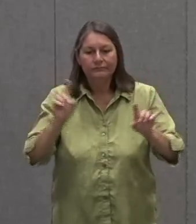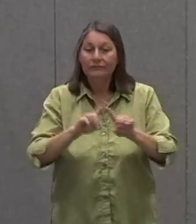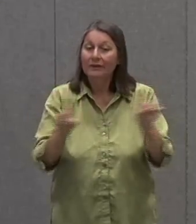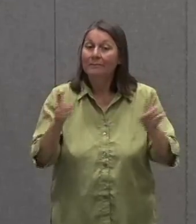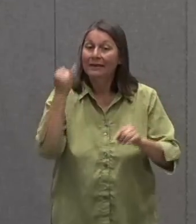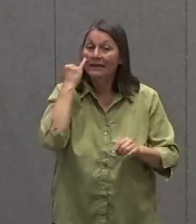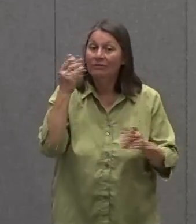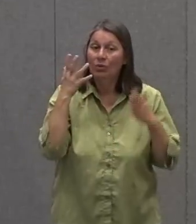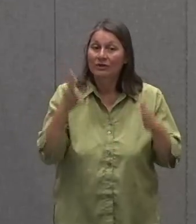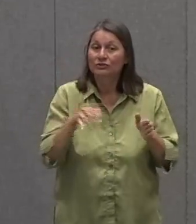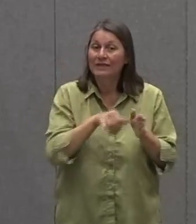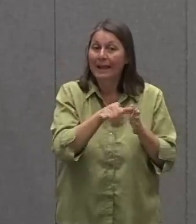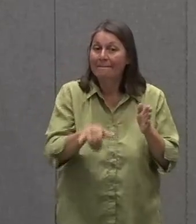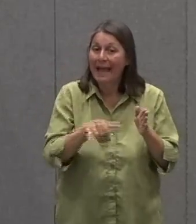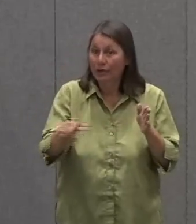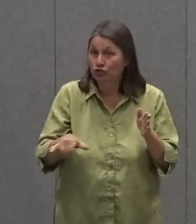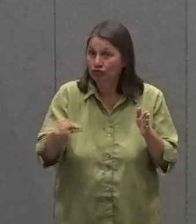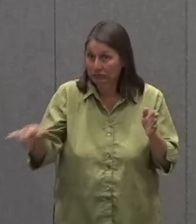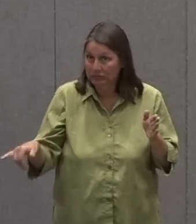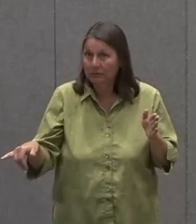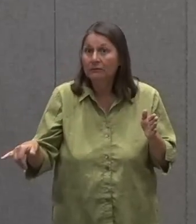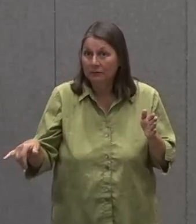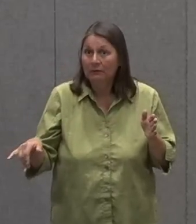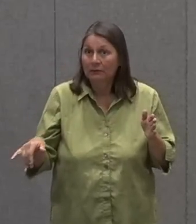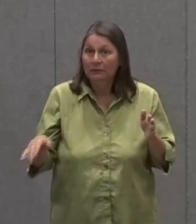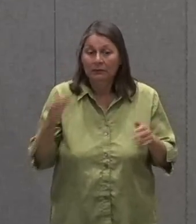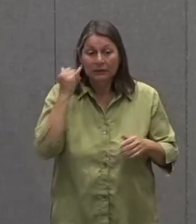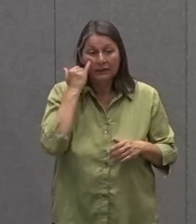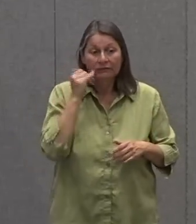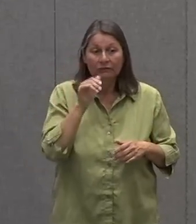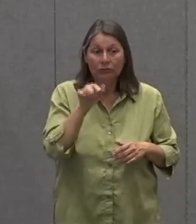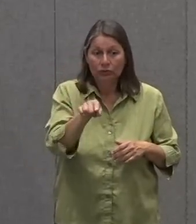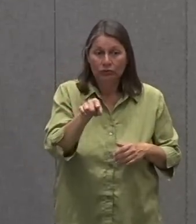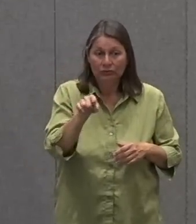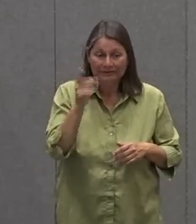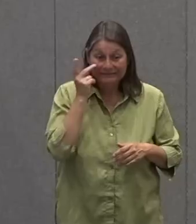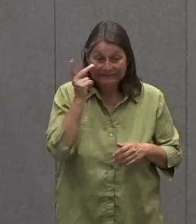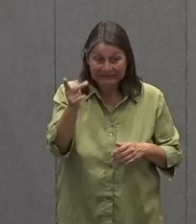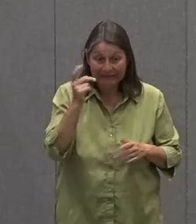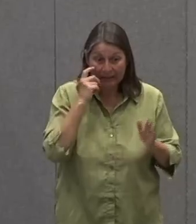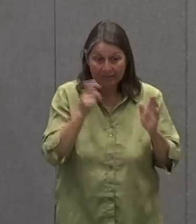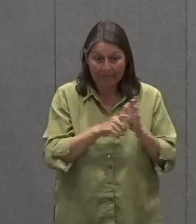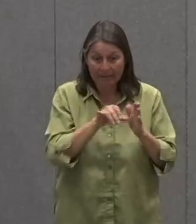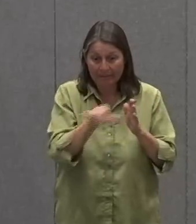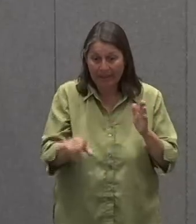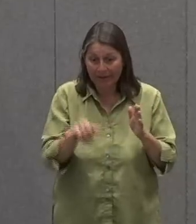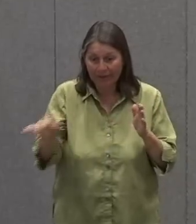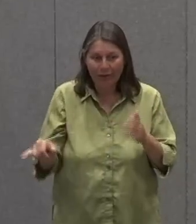what these are all about is patterning, if we were to do that, three, six, nine,